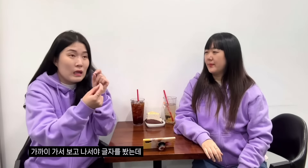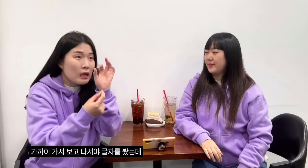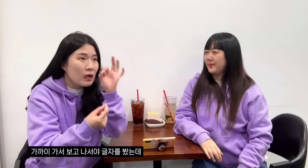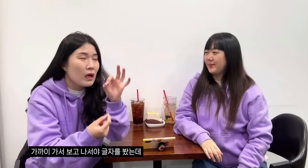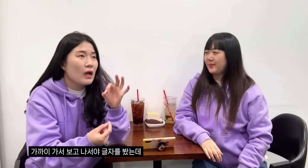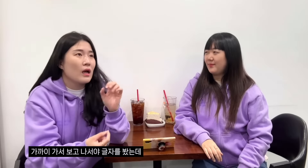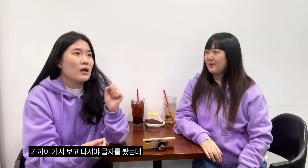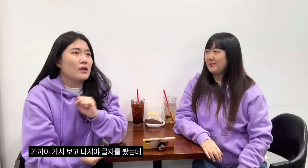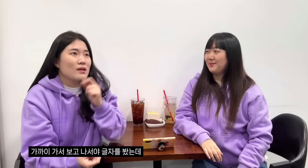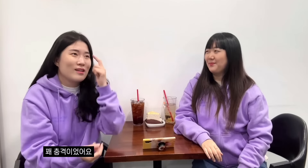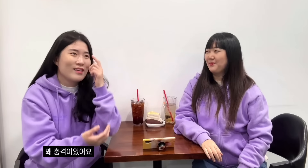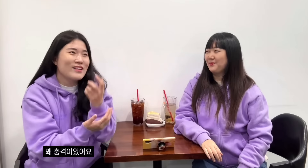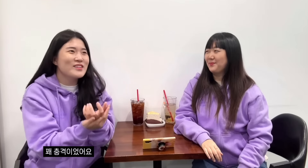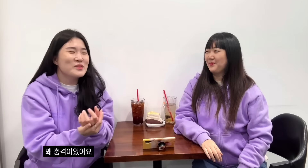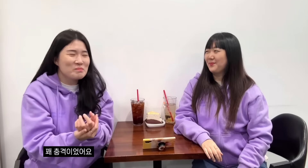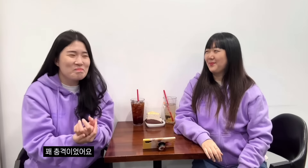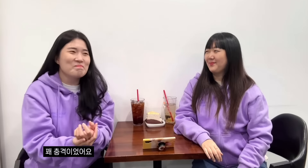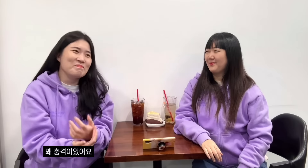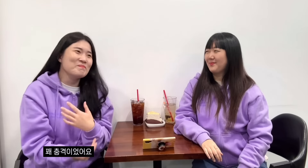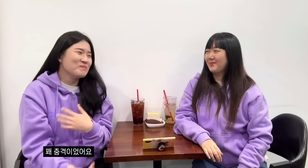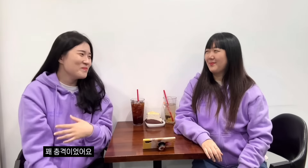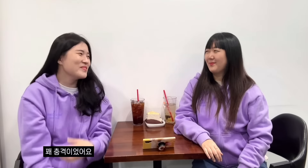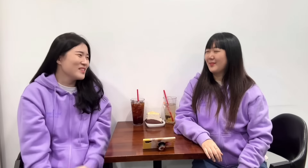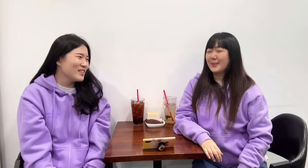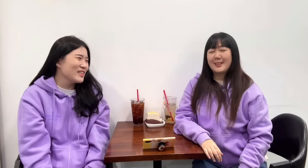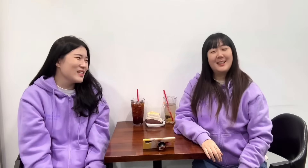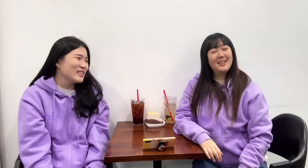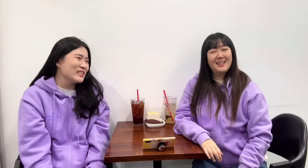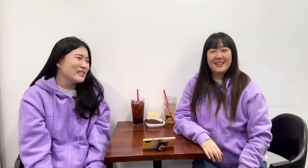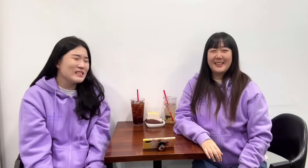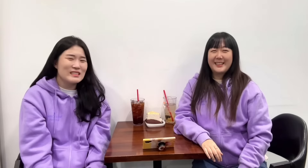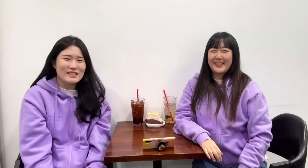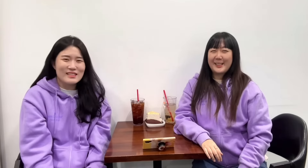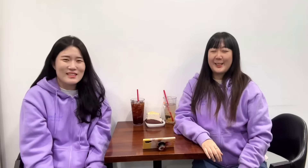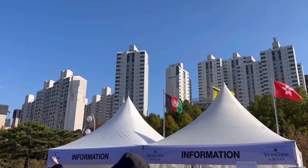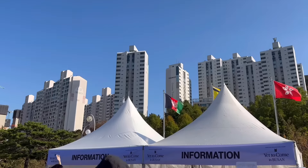It wasn't until I got closer and saw the letters that I was quite shocked.